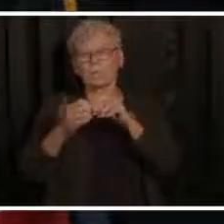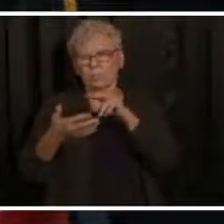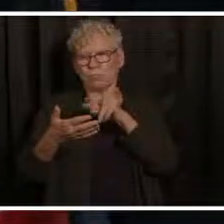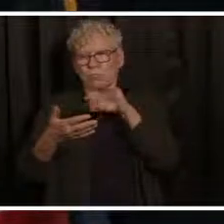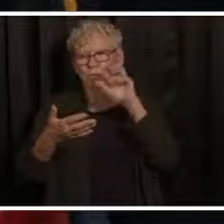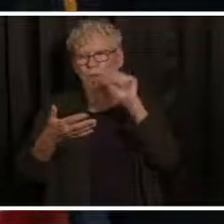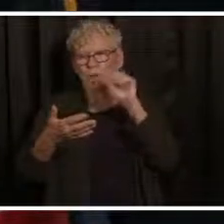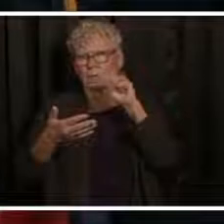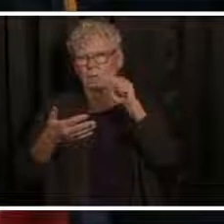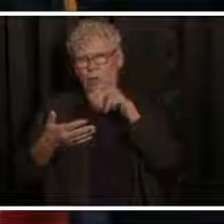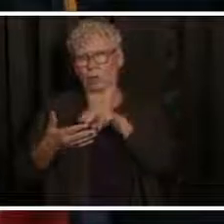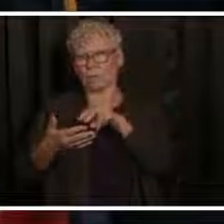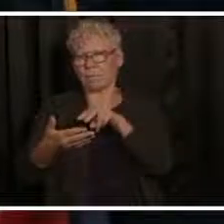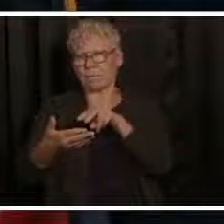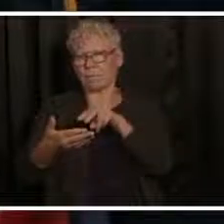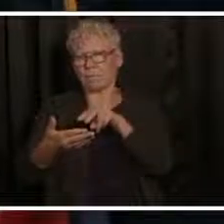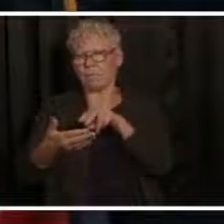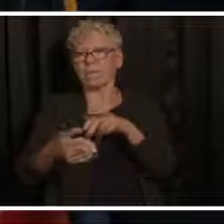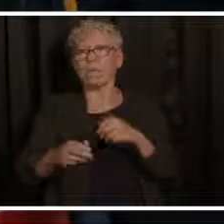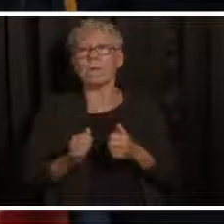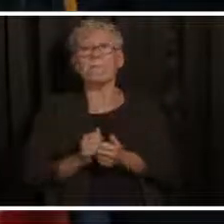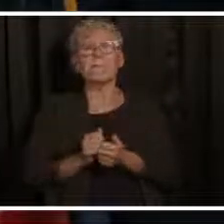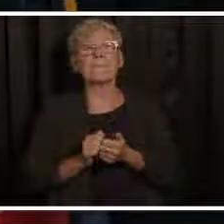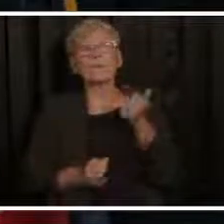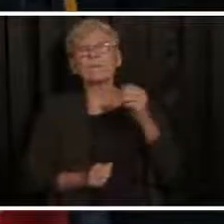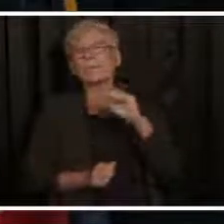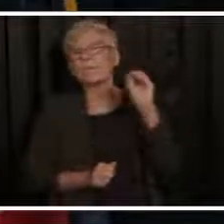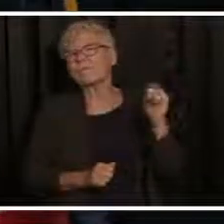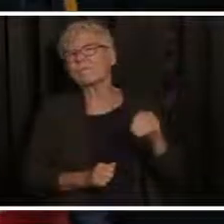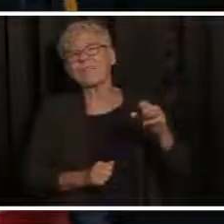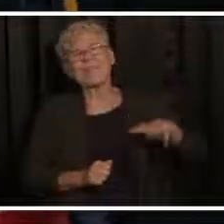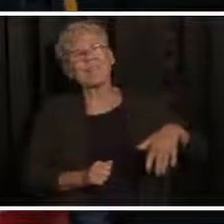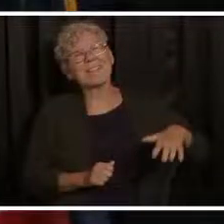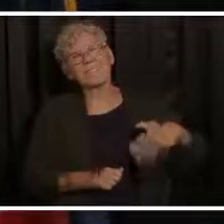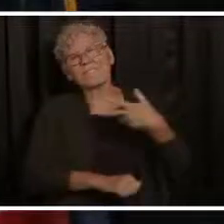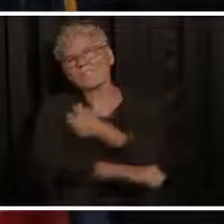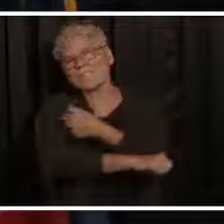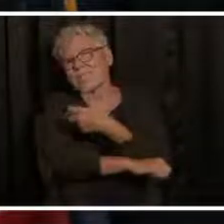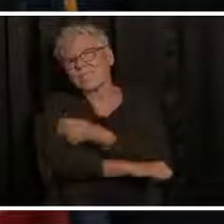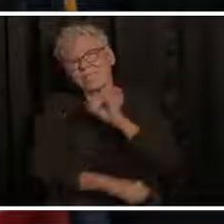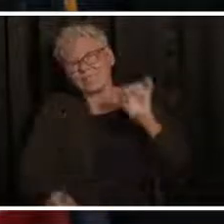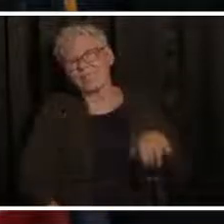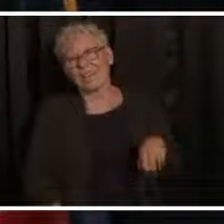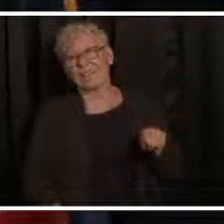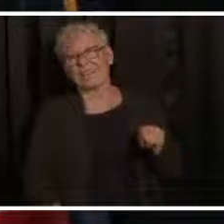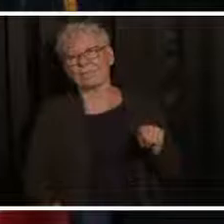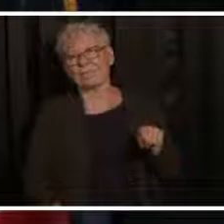finding is that those cases are not a significant um the um